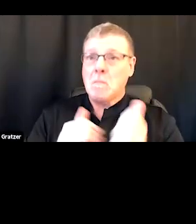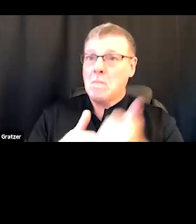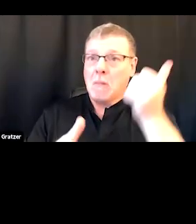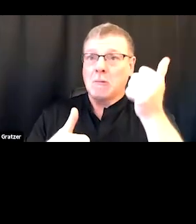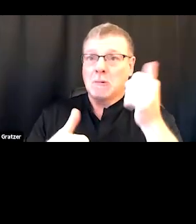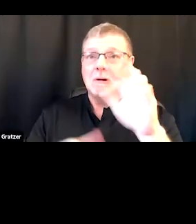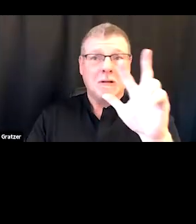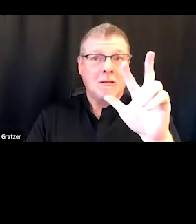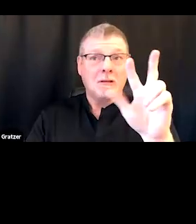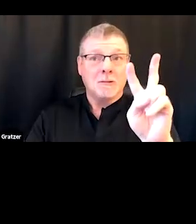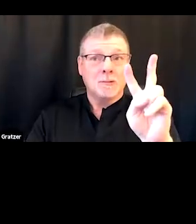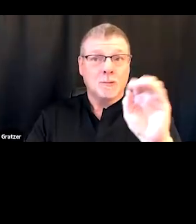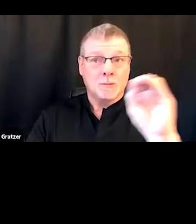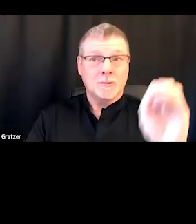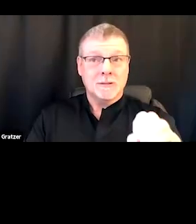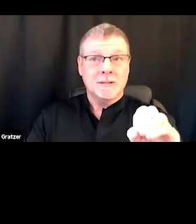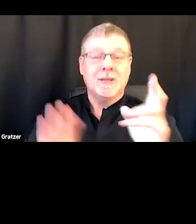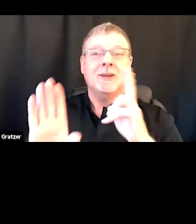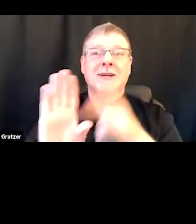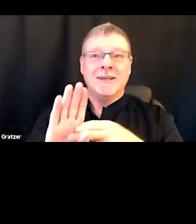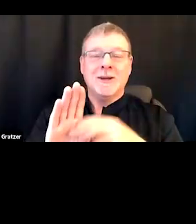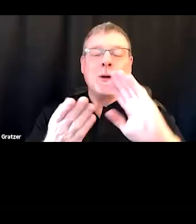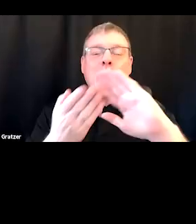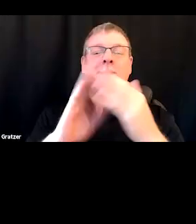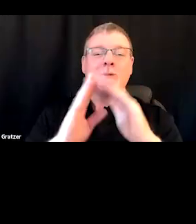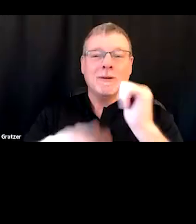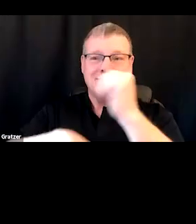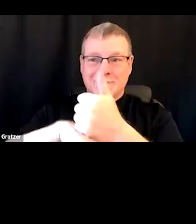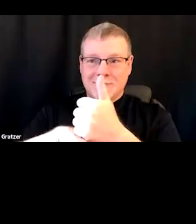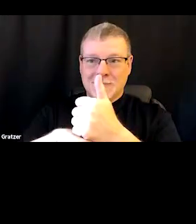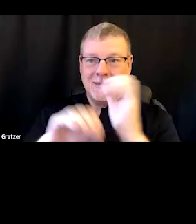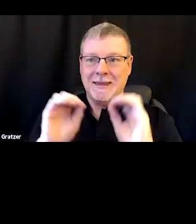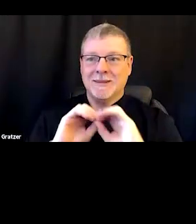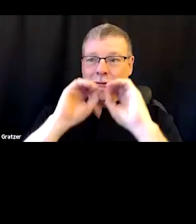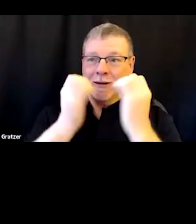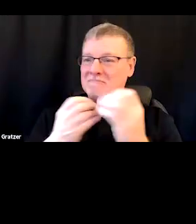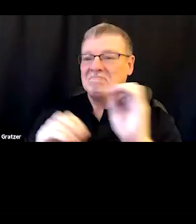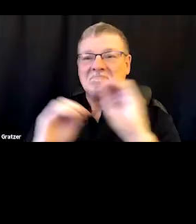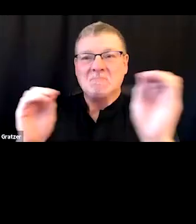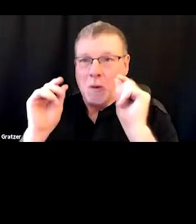32% joining from community-based provider organizations. No surprise there.